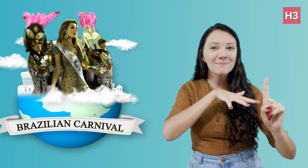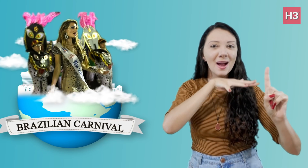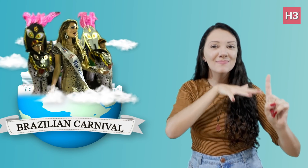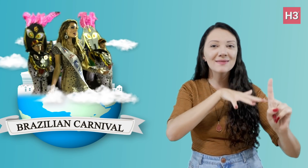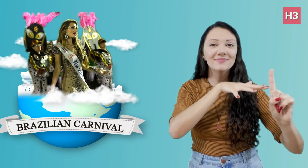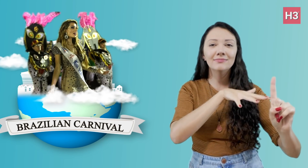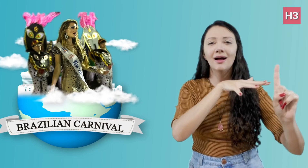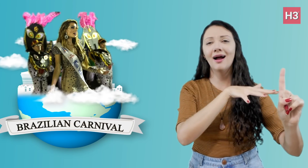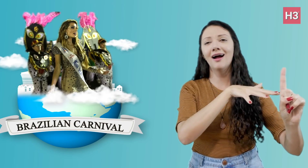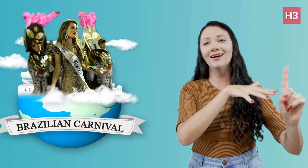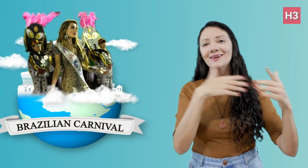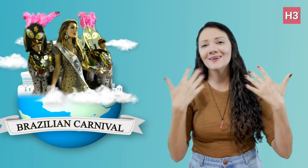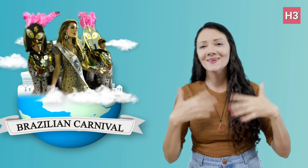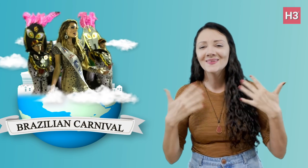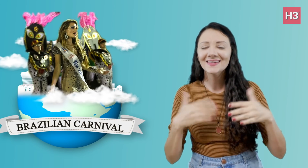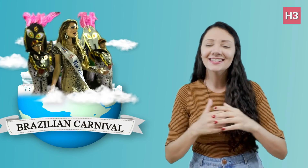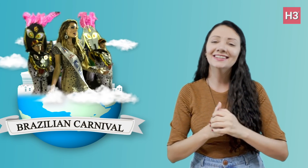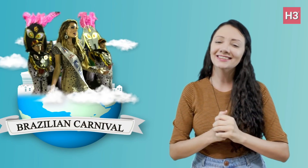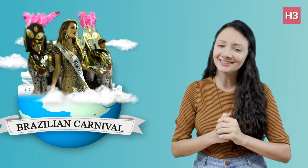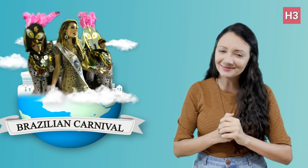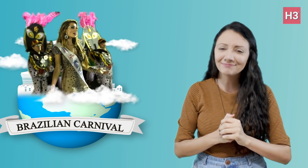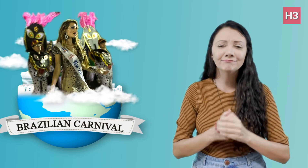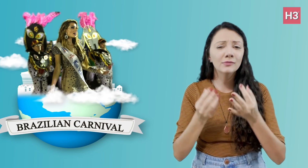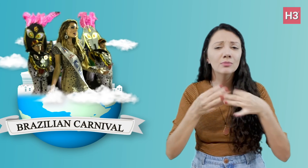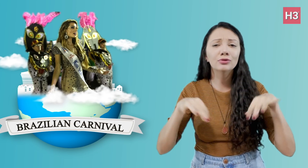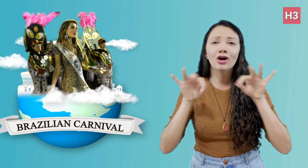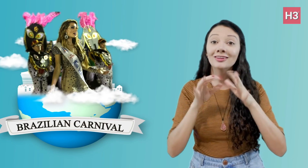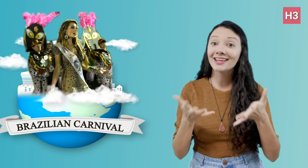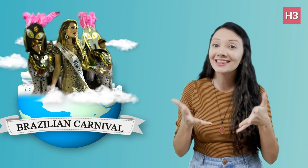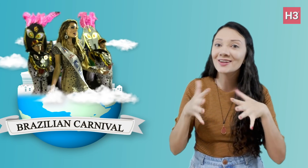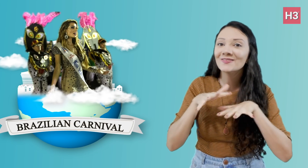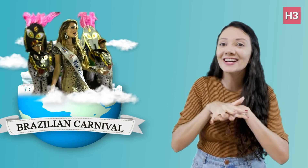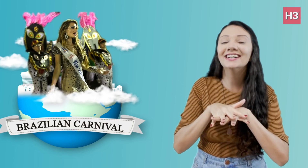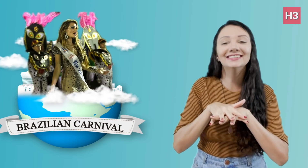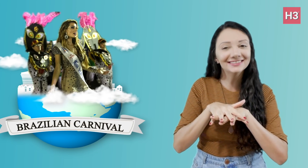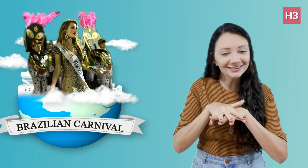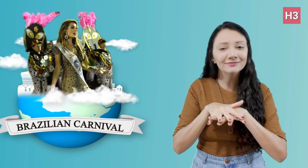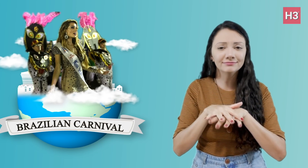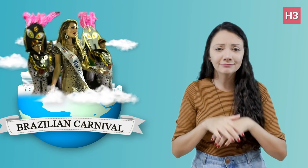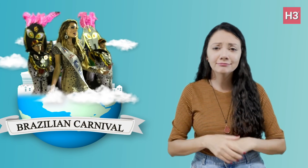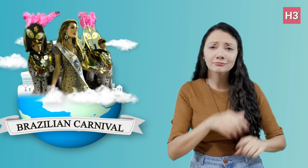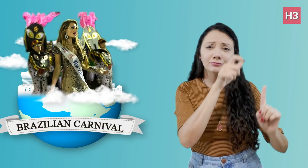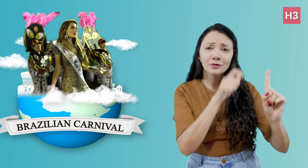inclusion and accessibility.